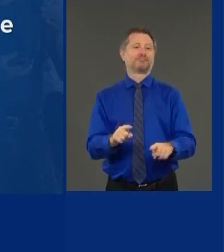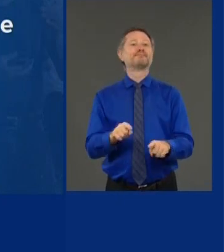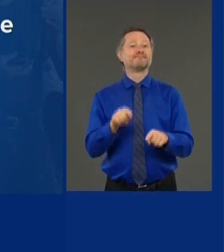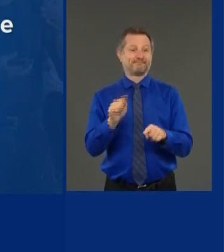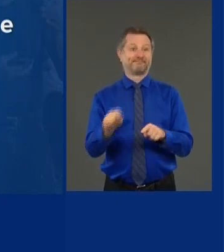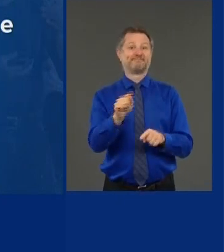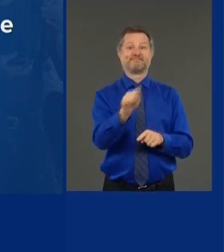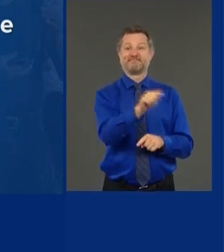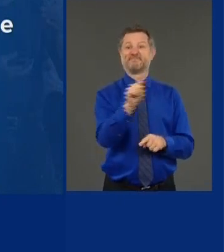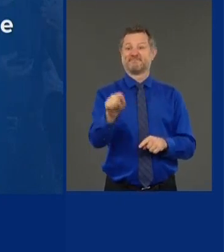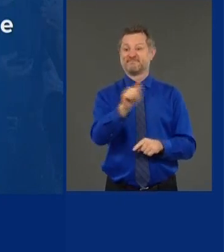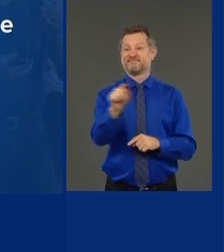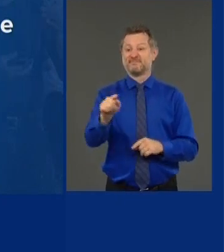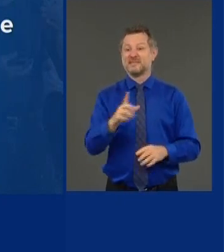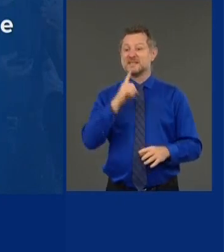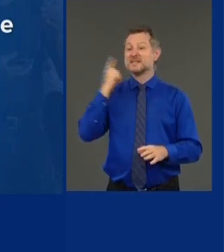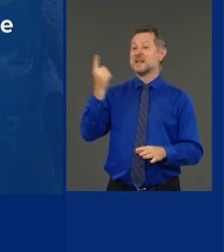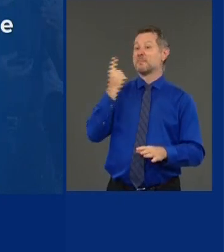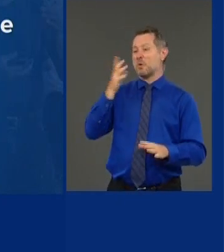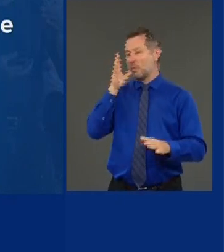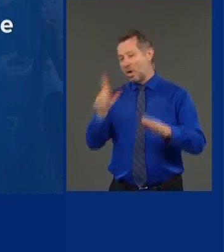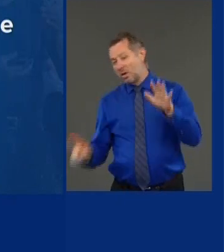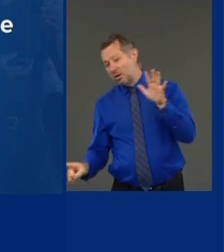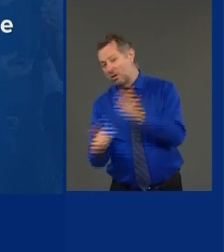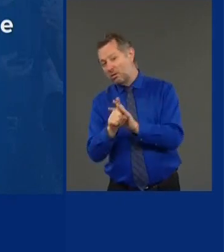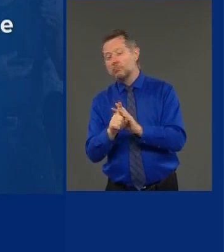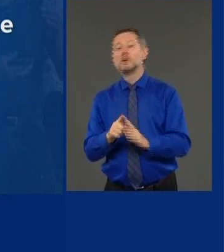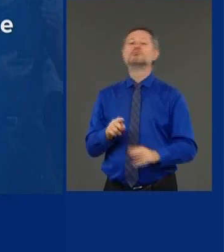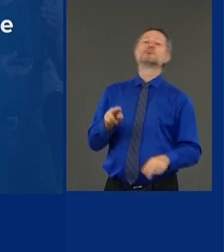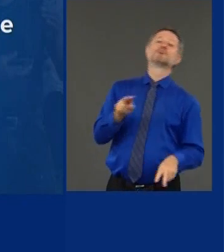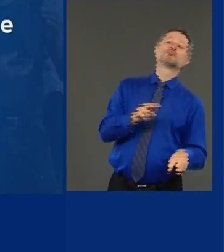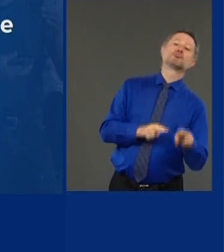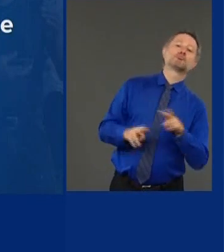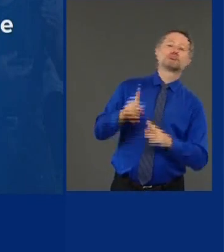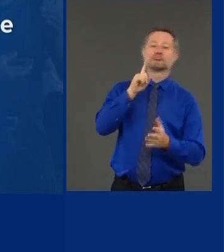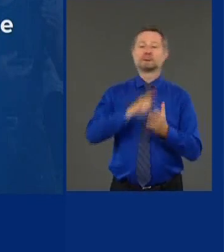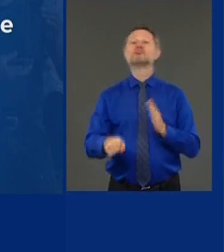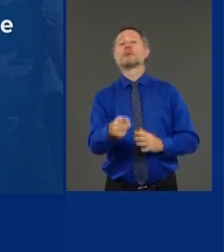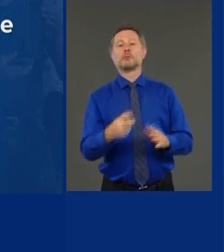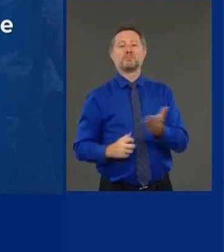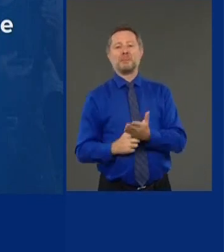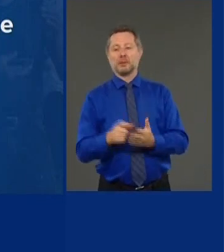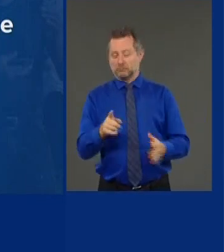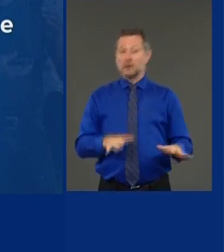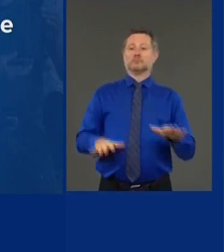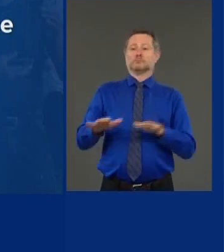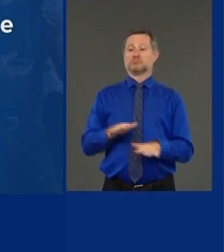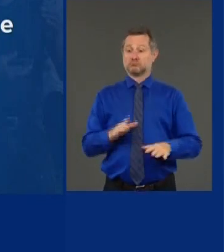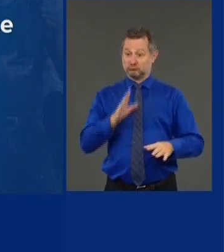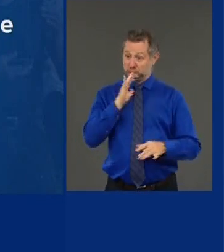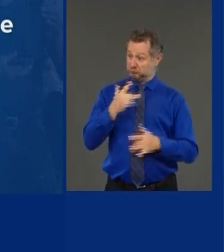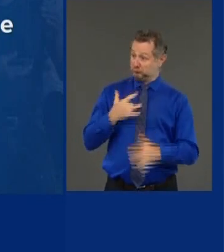BECAUSE IF YOU DON'T FOLLOW THE RULES, CHANCES ARE, LIKELIHOOD